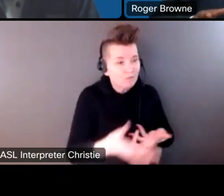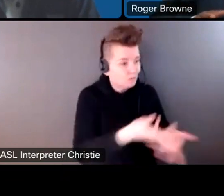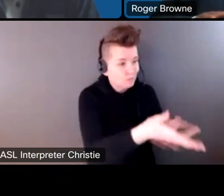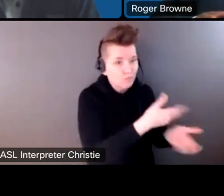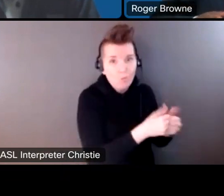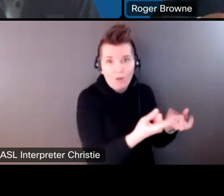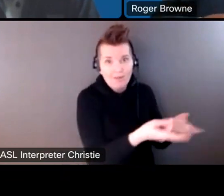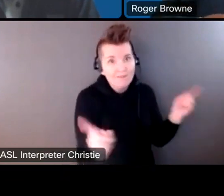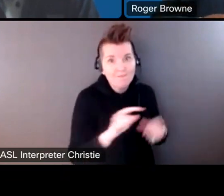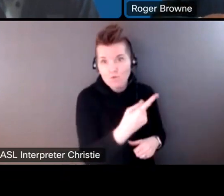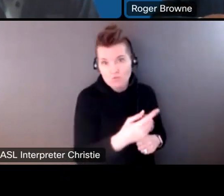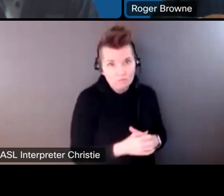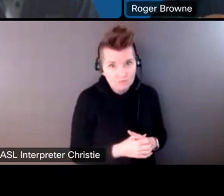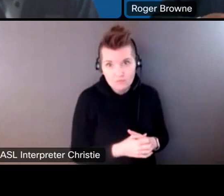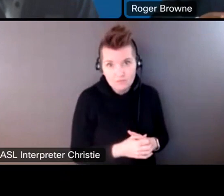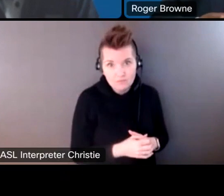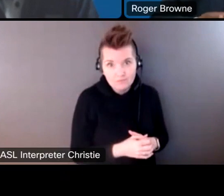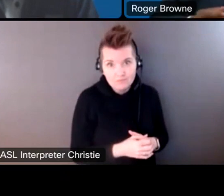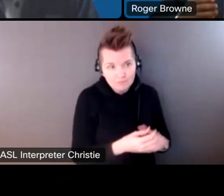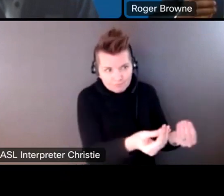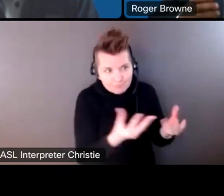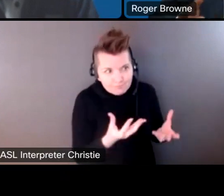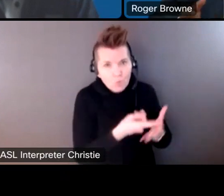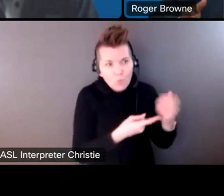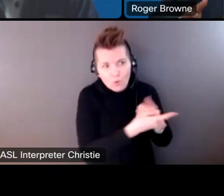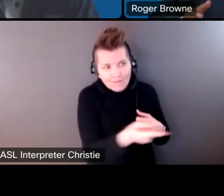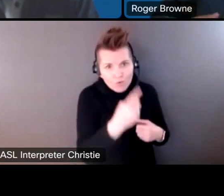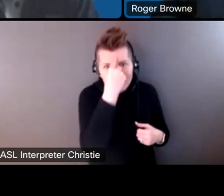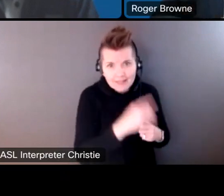block and have some ideas.